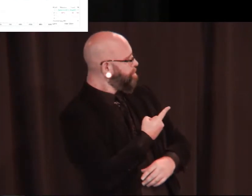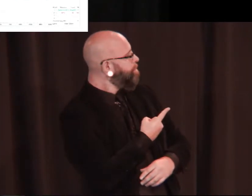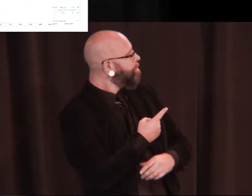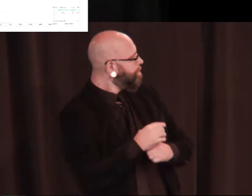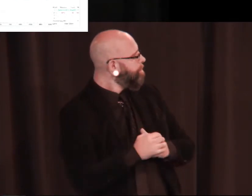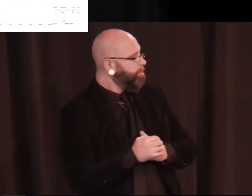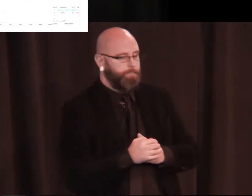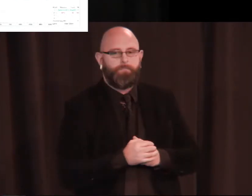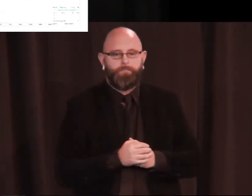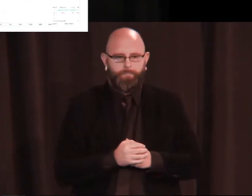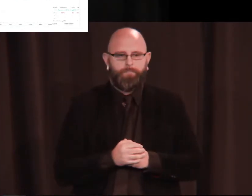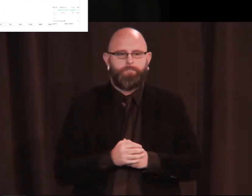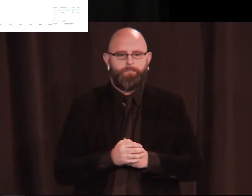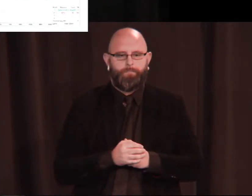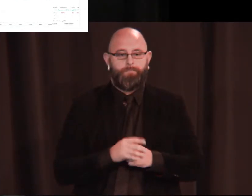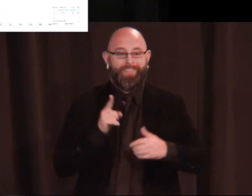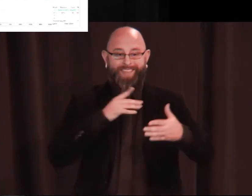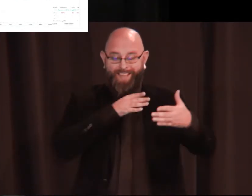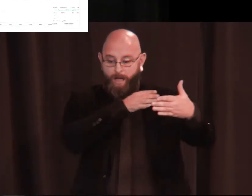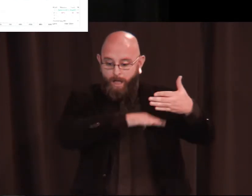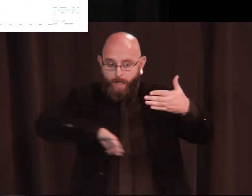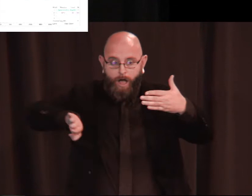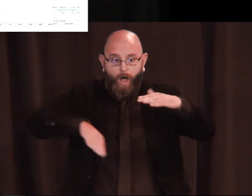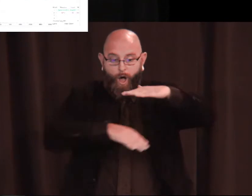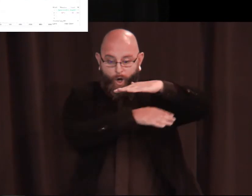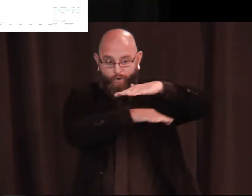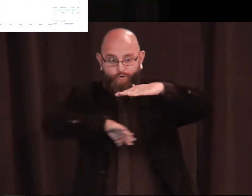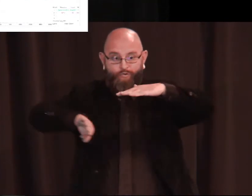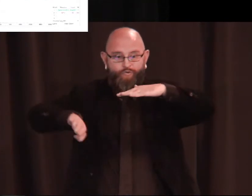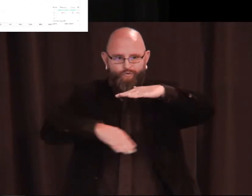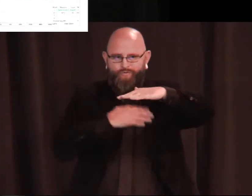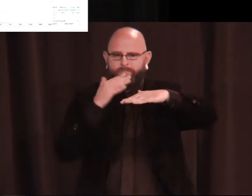the speech banana that's in that red region, so they don't have access to some vowel sounds,